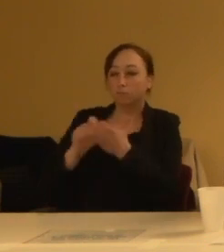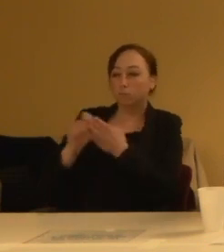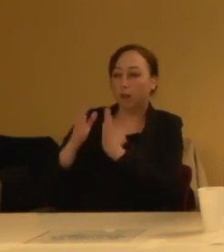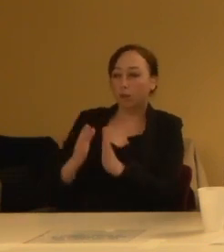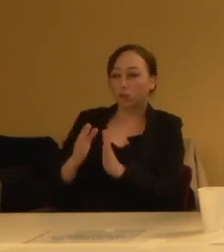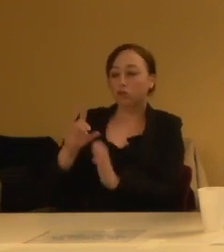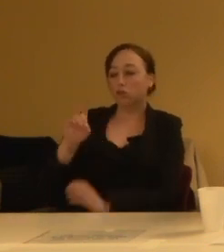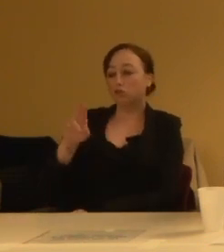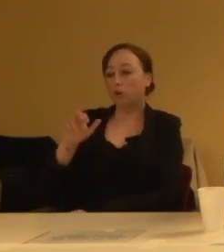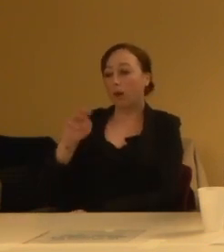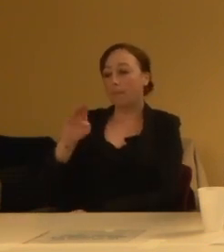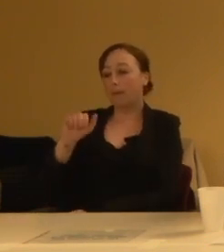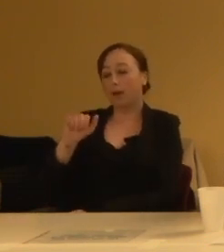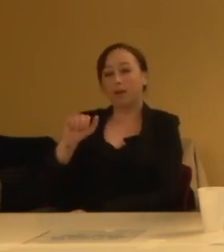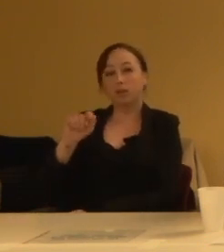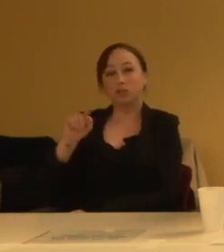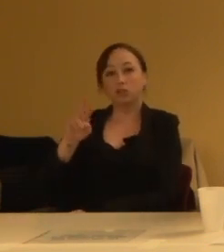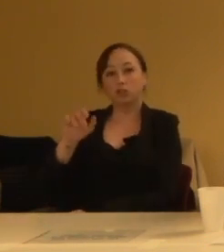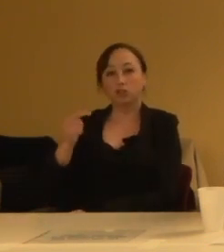introduce the guests now.